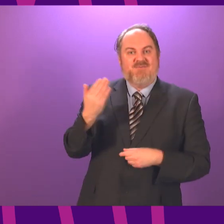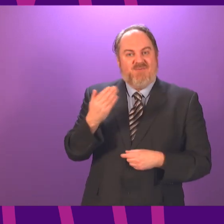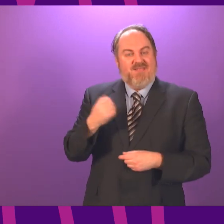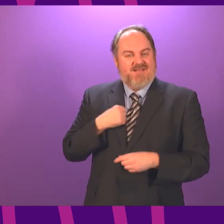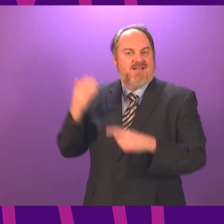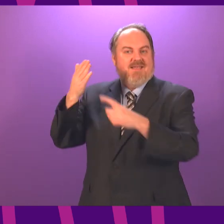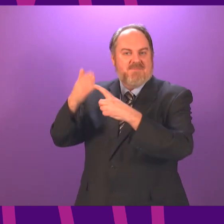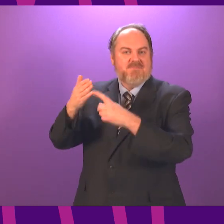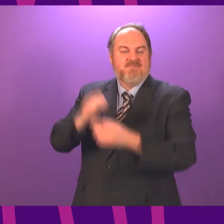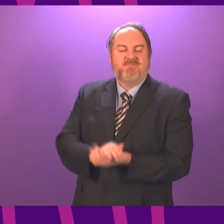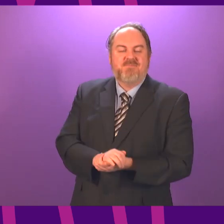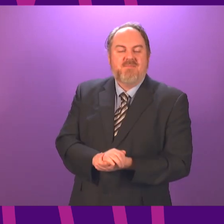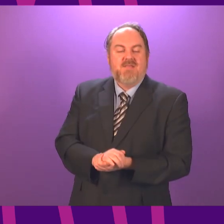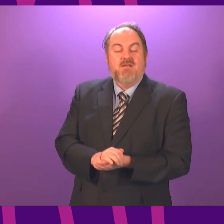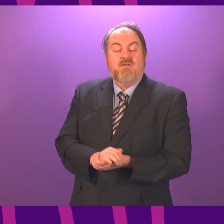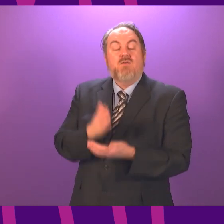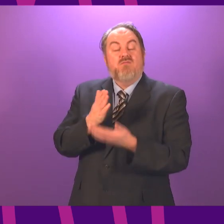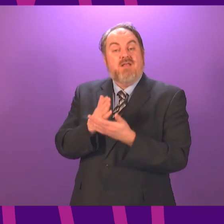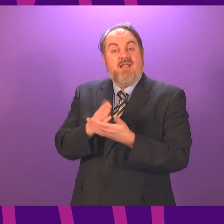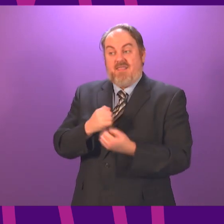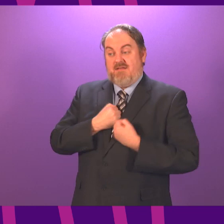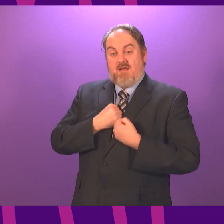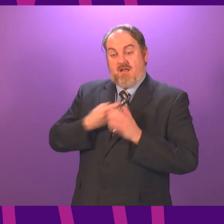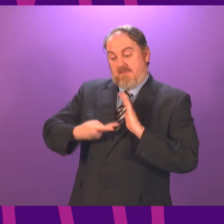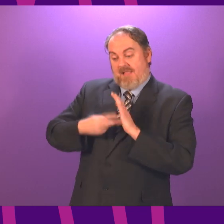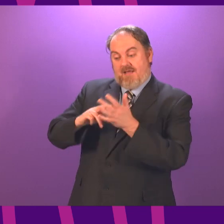before then. That is what we are able to set out right now.